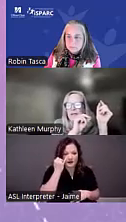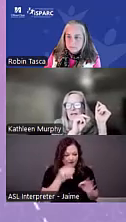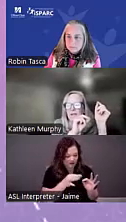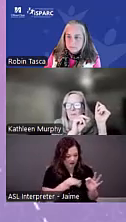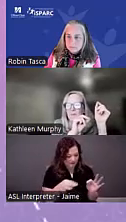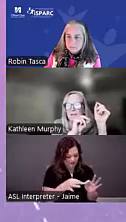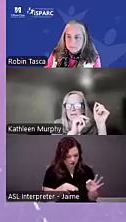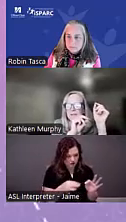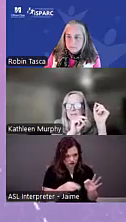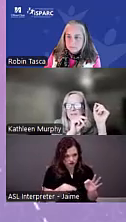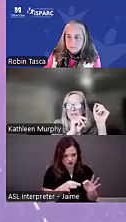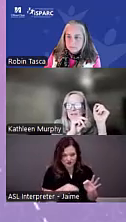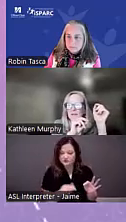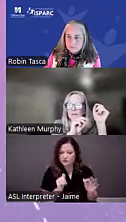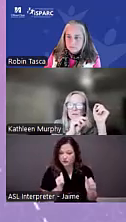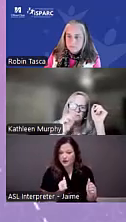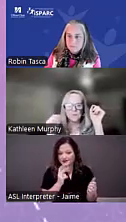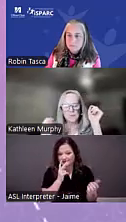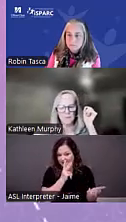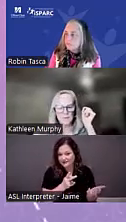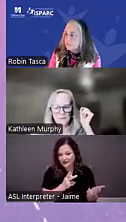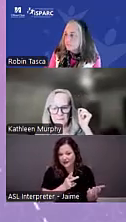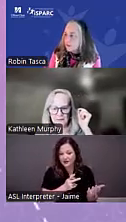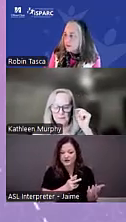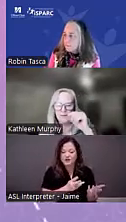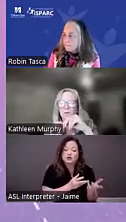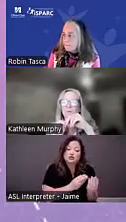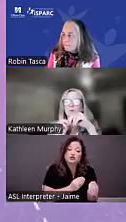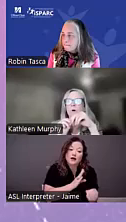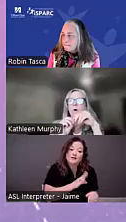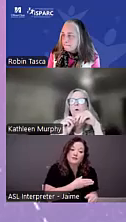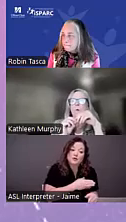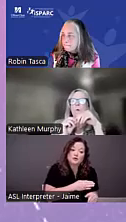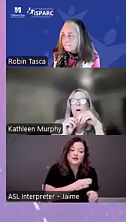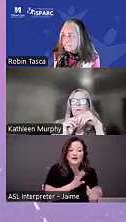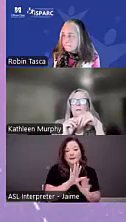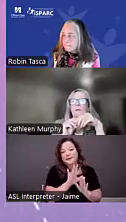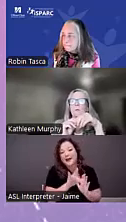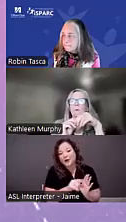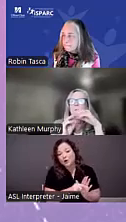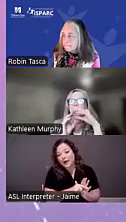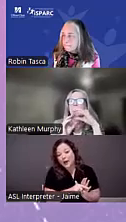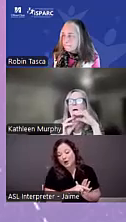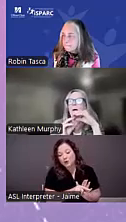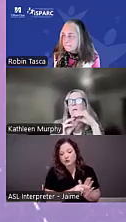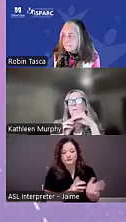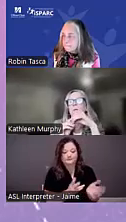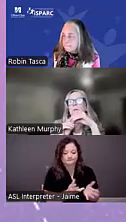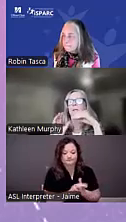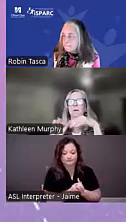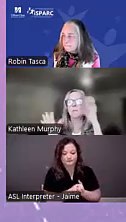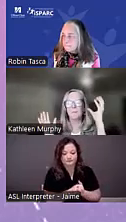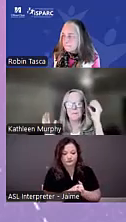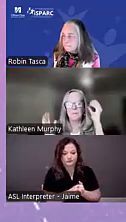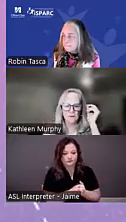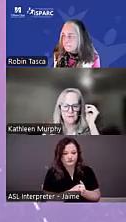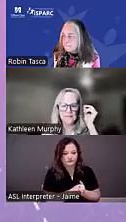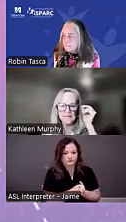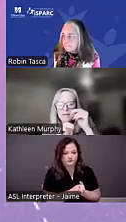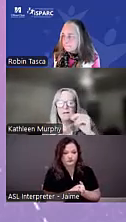and you might see, like, soft music plays in the background, or we hear a bomb explode outside.